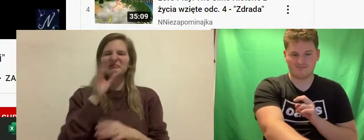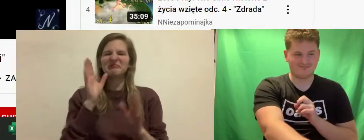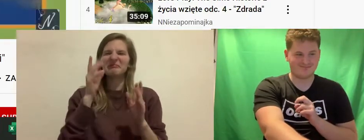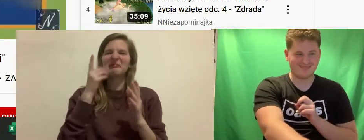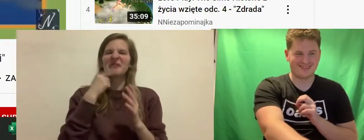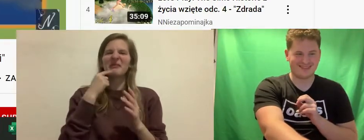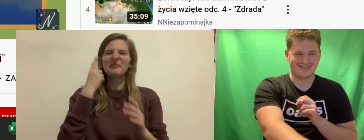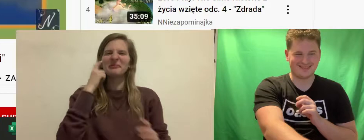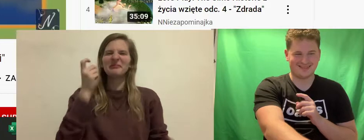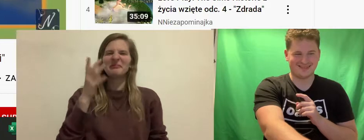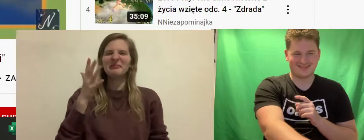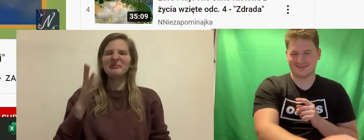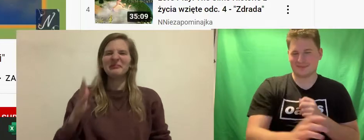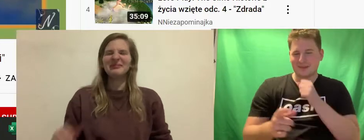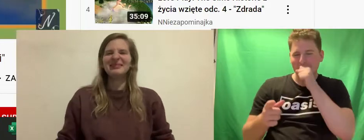K: I didn't remember much, most of them have already forgotten